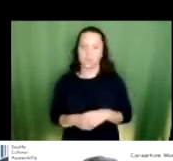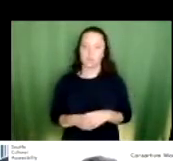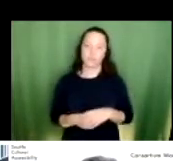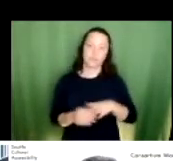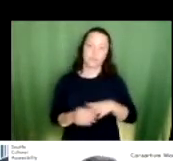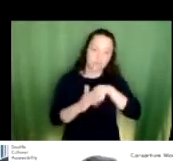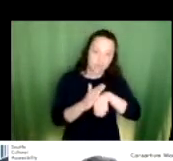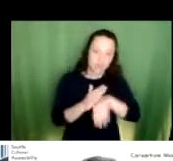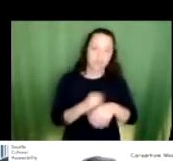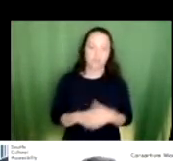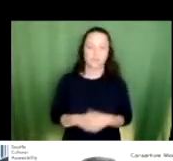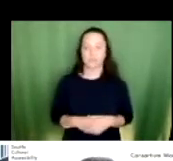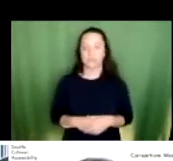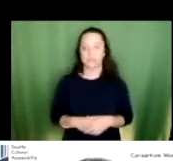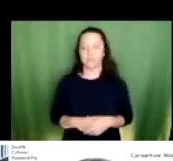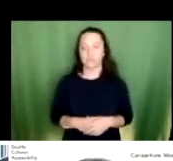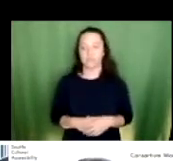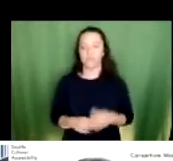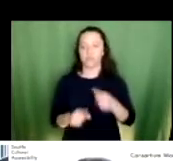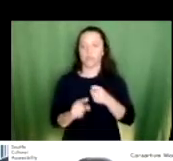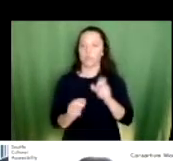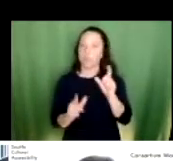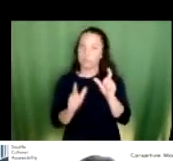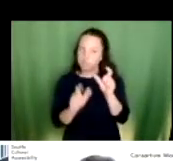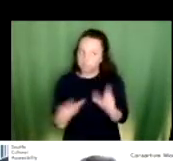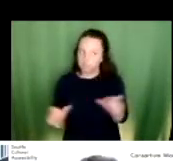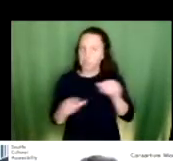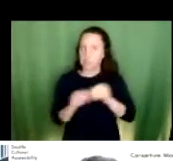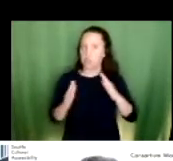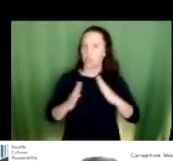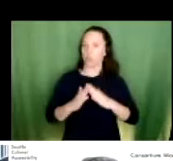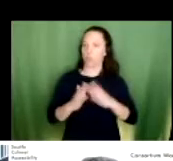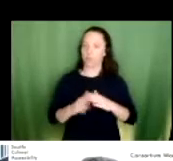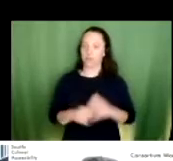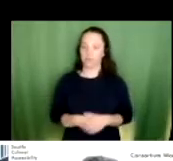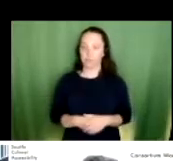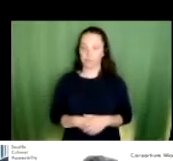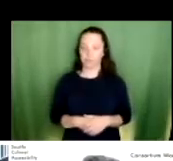from other people in our community. We are physically sponsored by Shunpike,